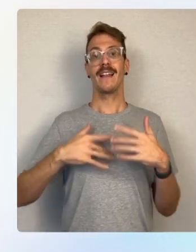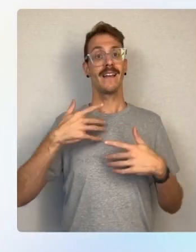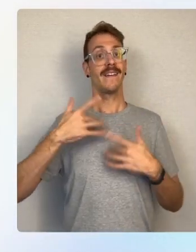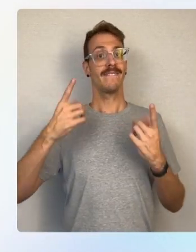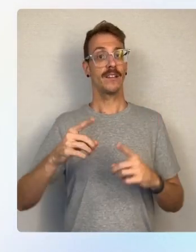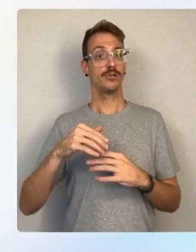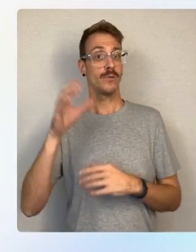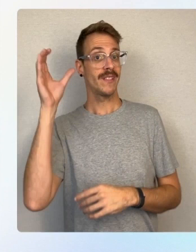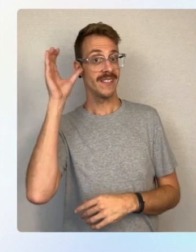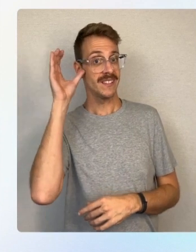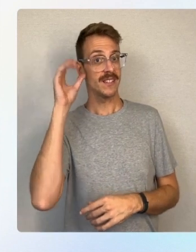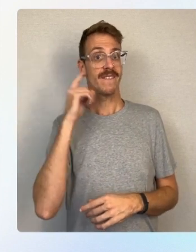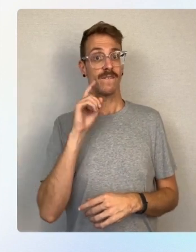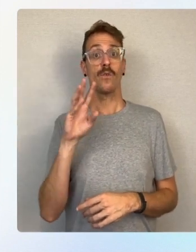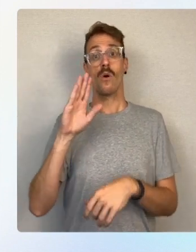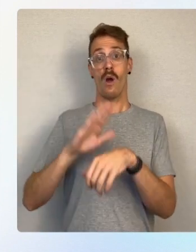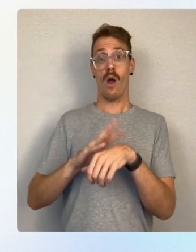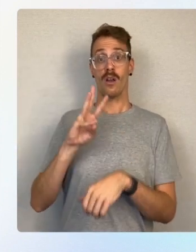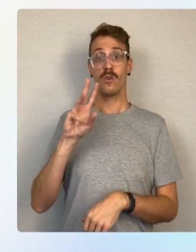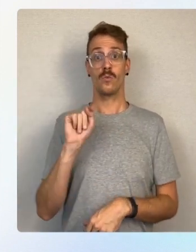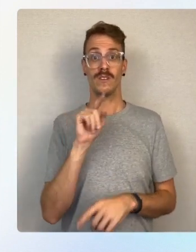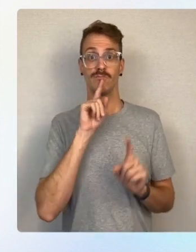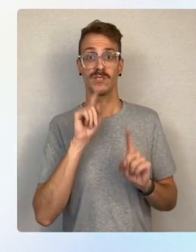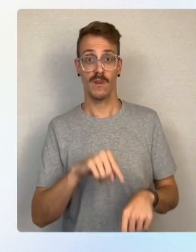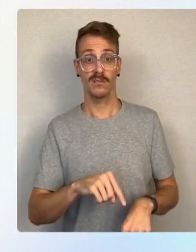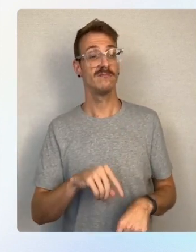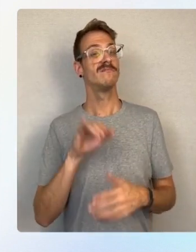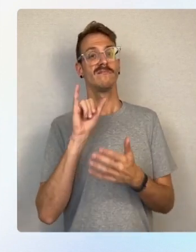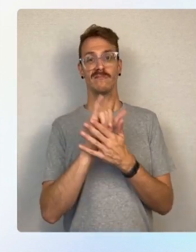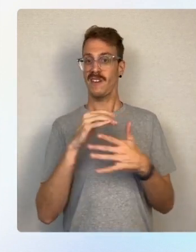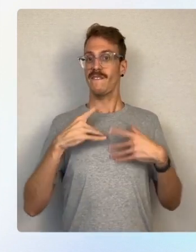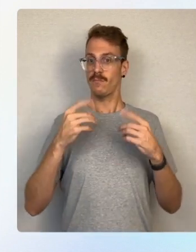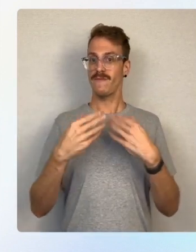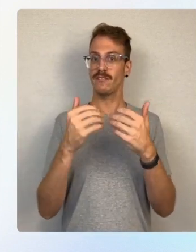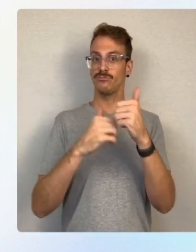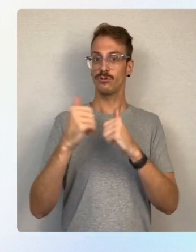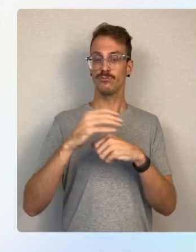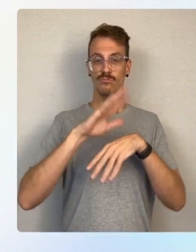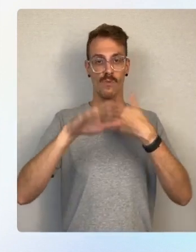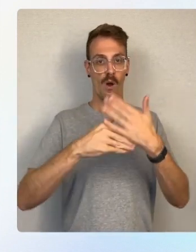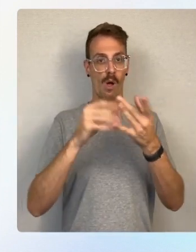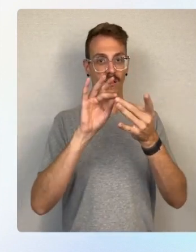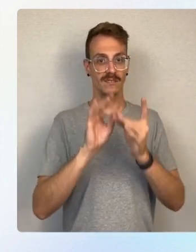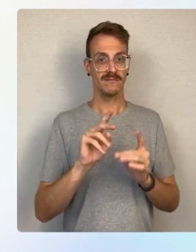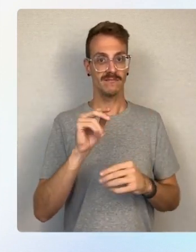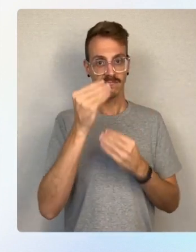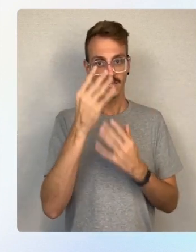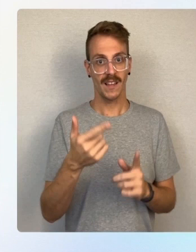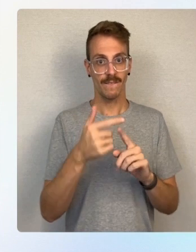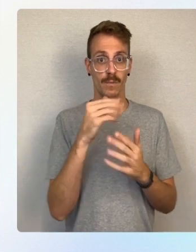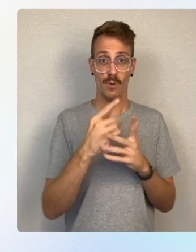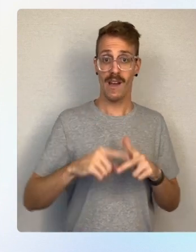is to add an event to listen for OnWitResponse. This event provides a structure with all of the data from your activation